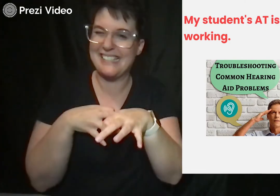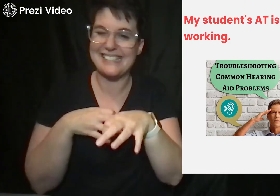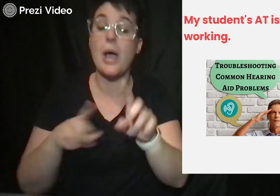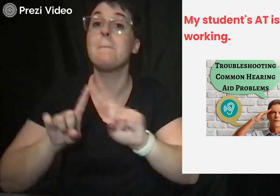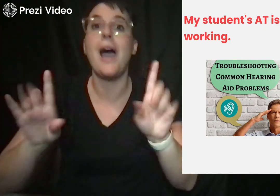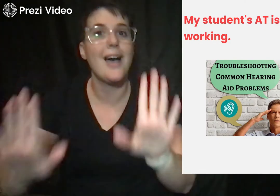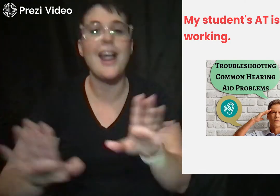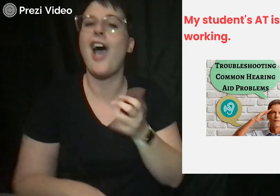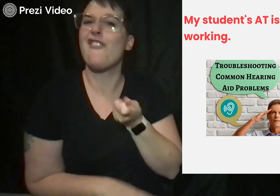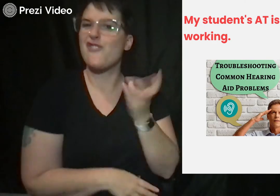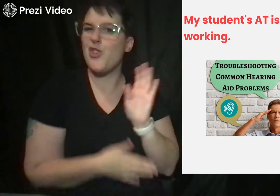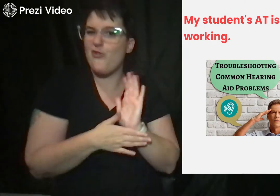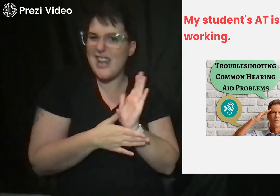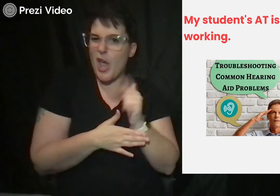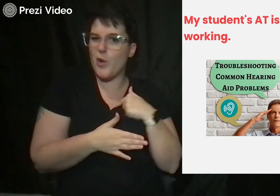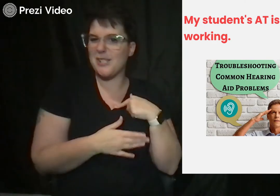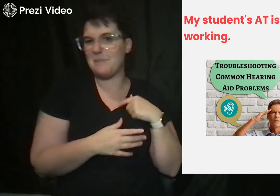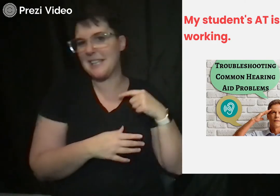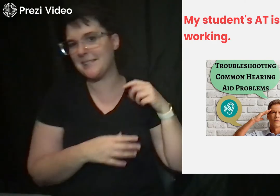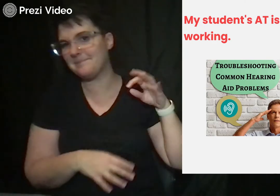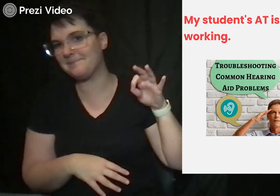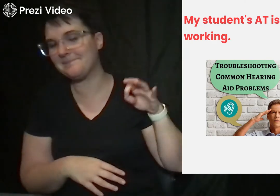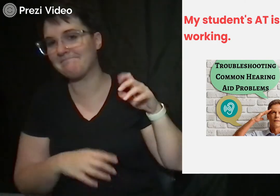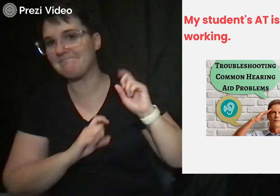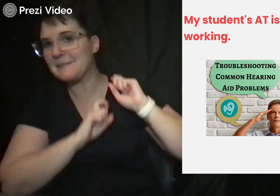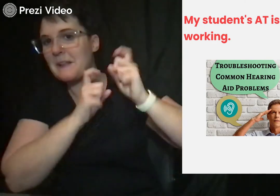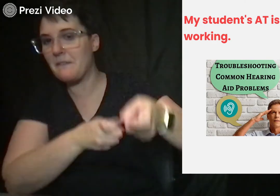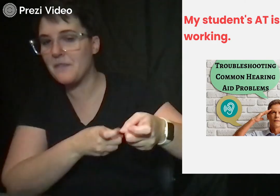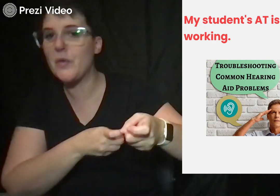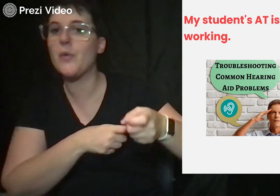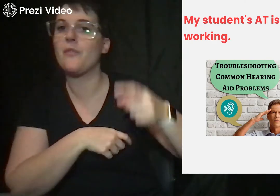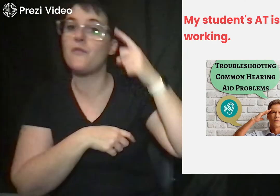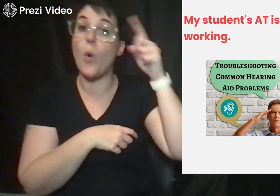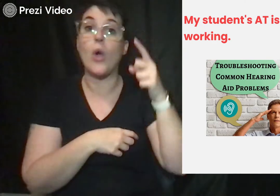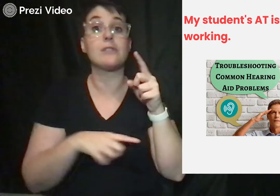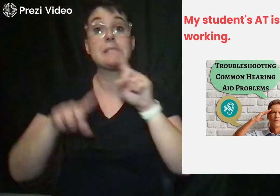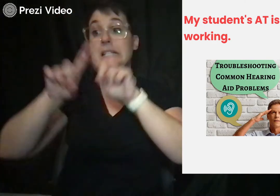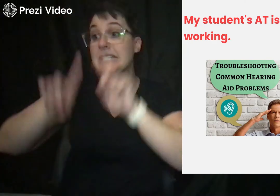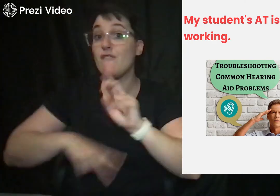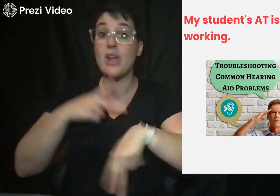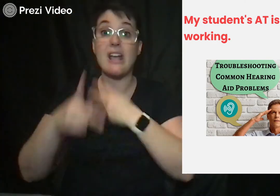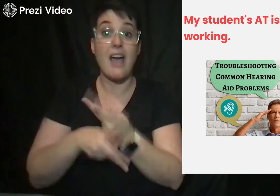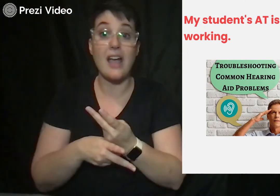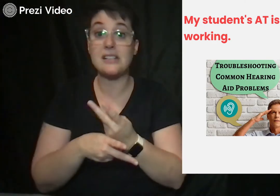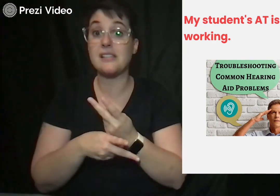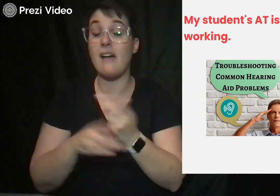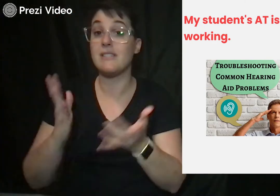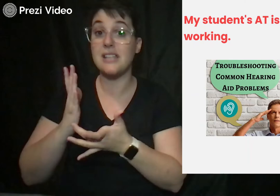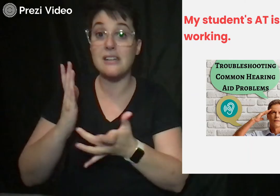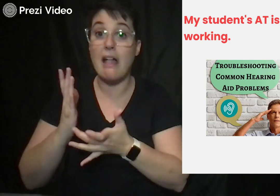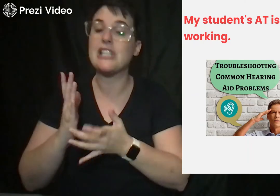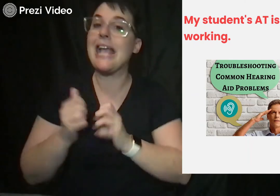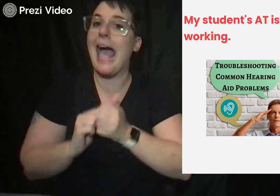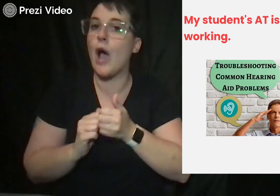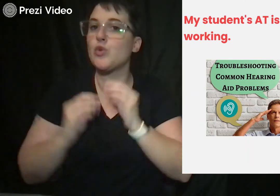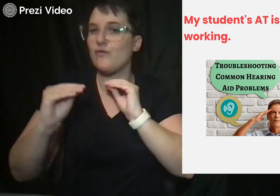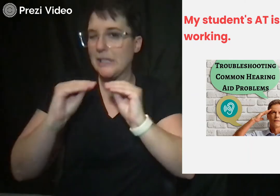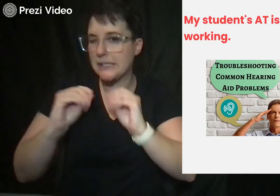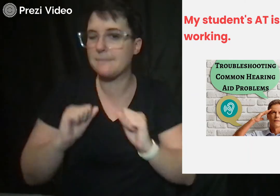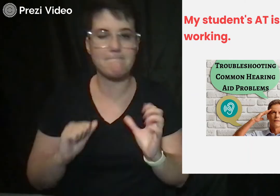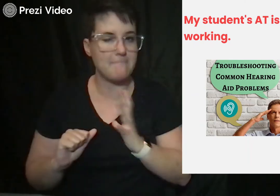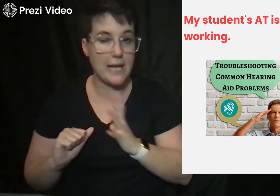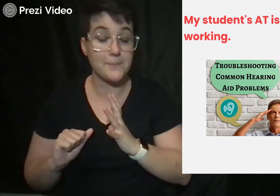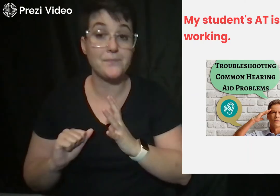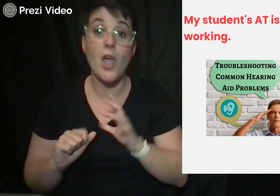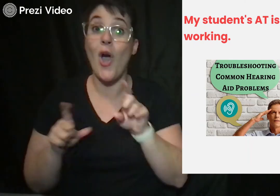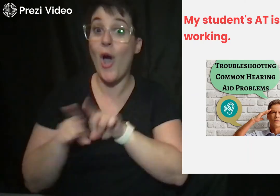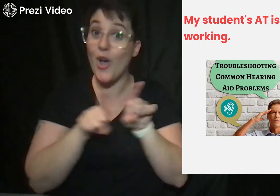I will share some videos with you on how to troubleshoot the various devices you may have.